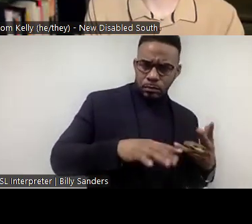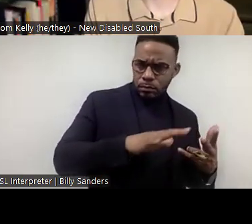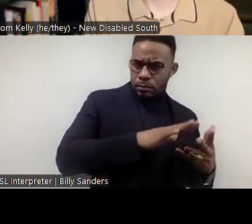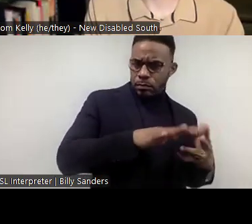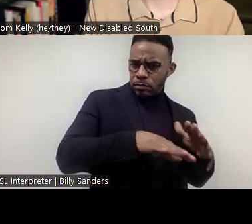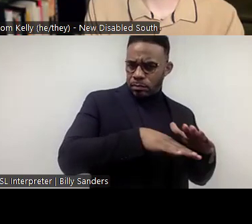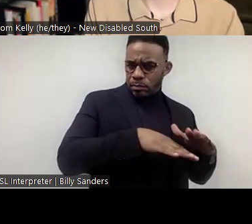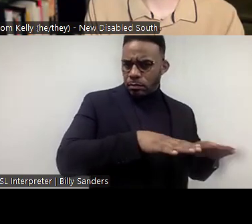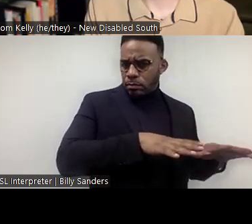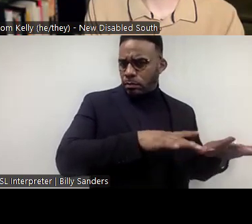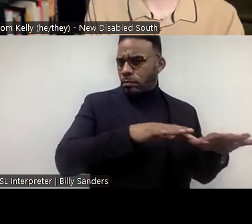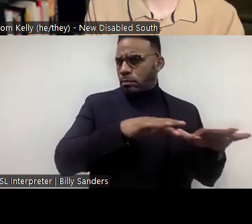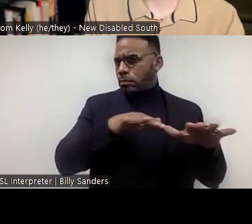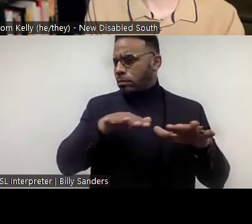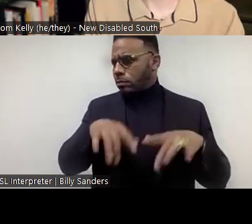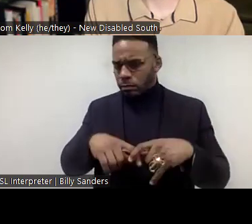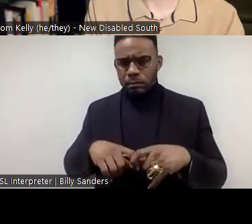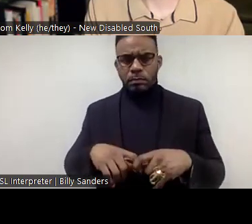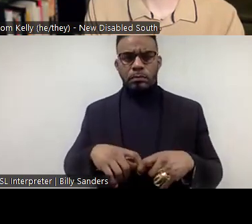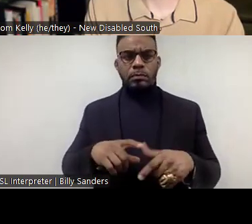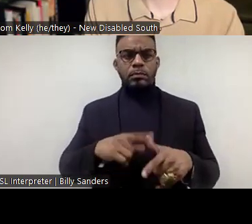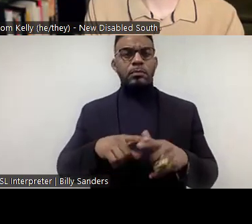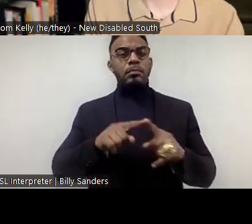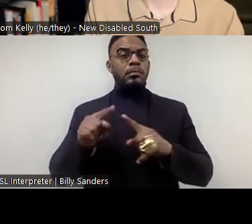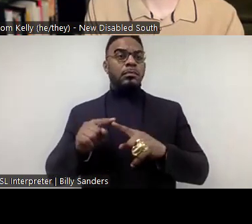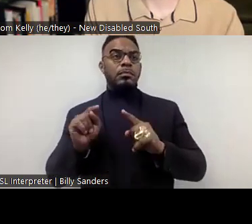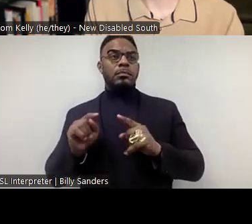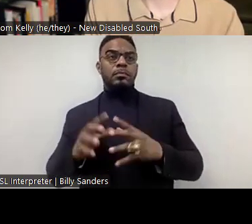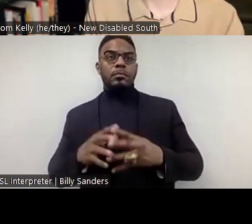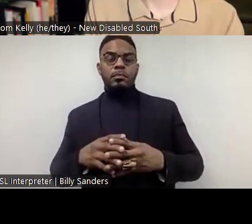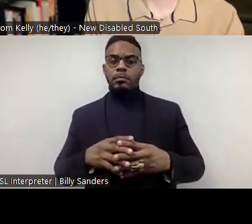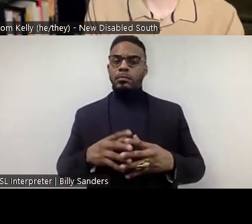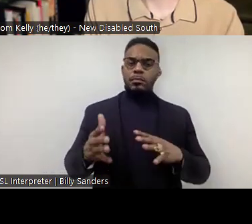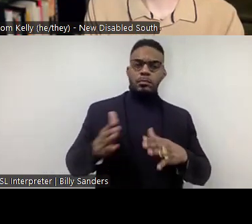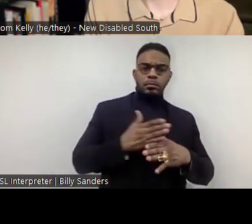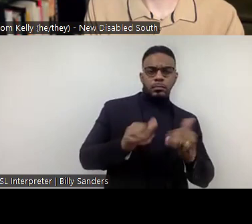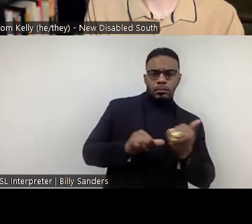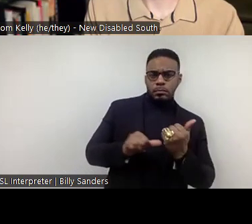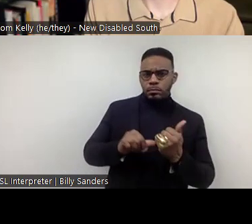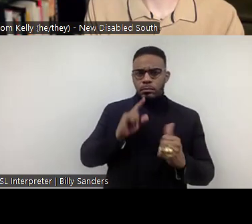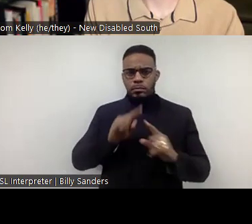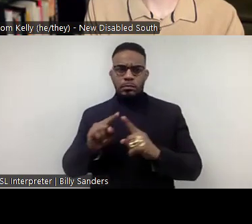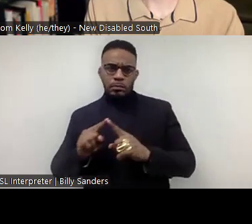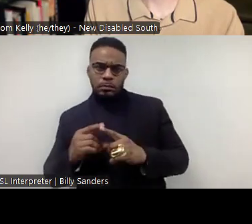Mutual aid is food and housing and it's like basic stuff.